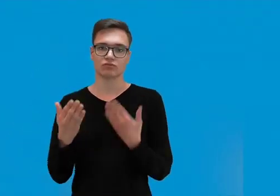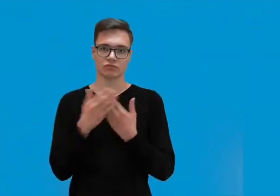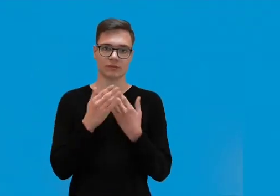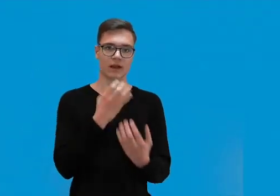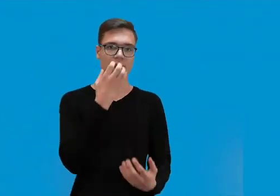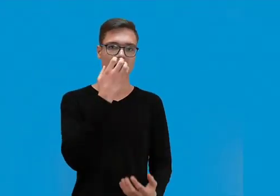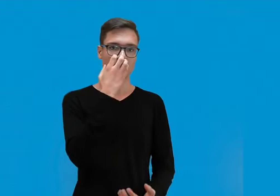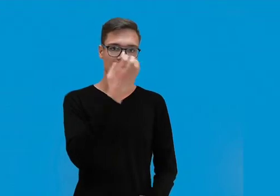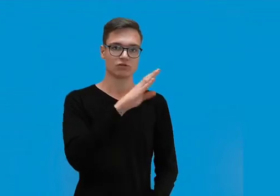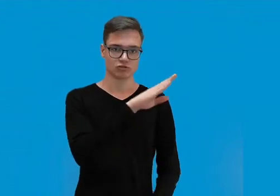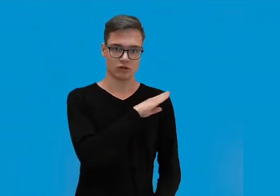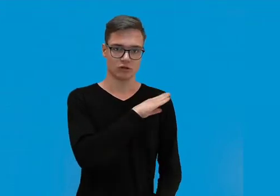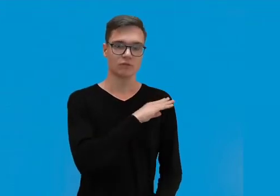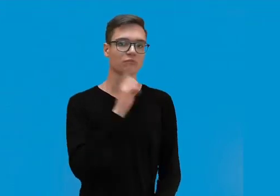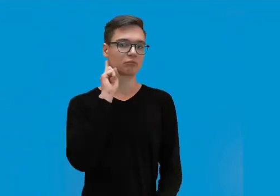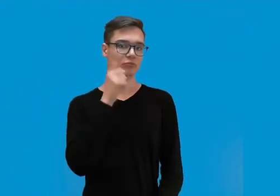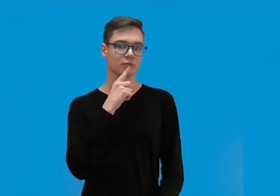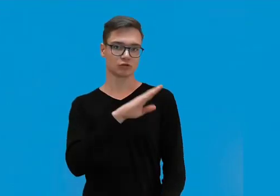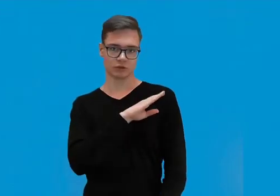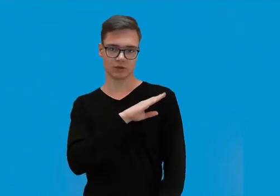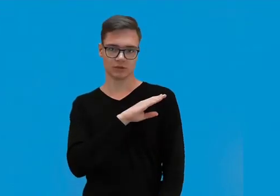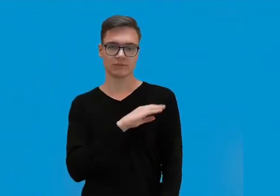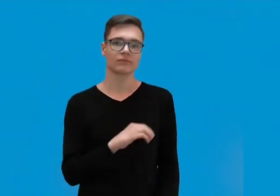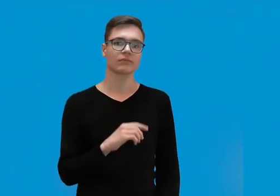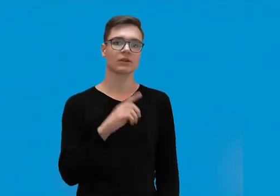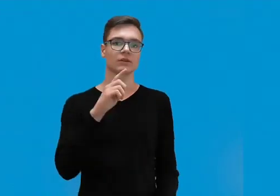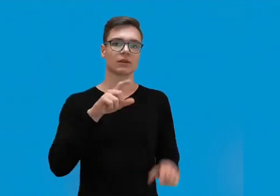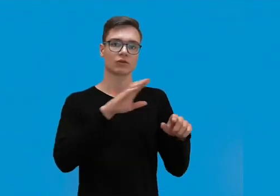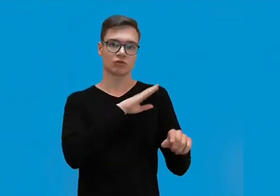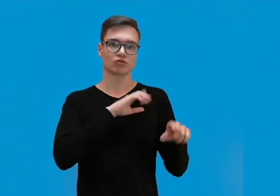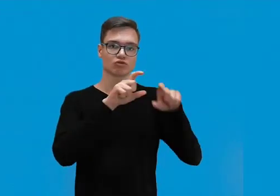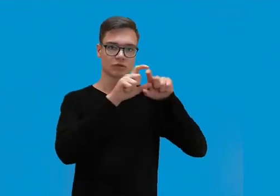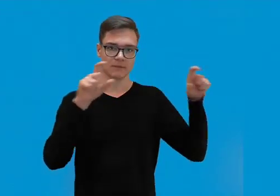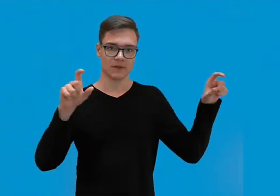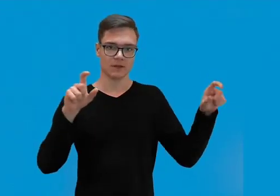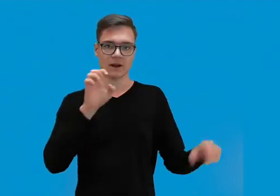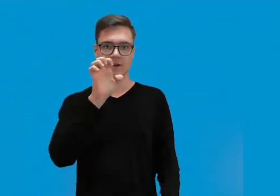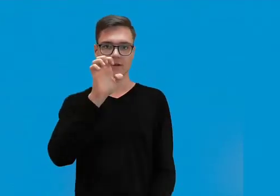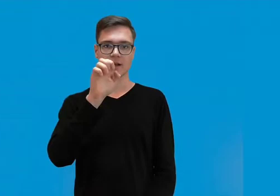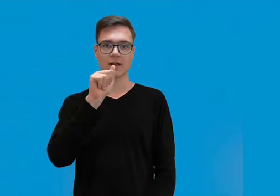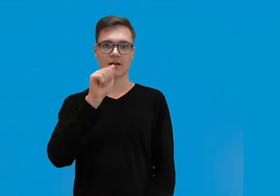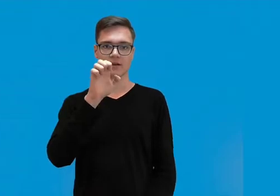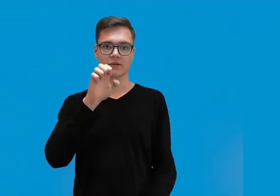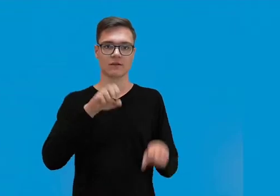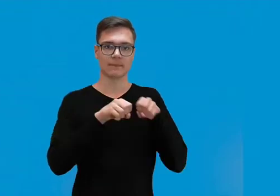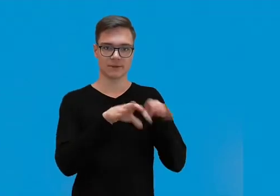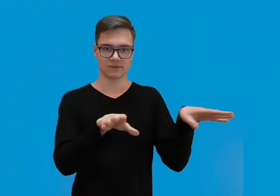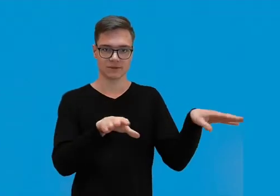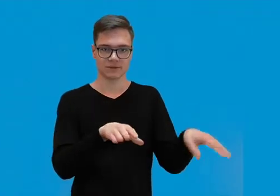And, for example, the student company "EAE Medien" of the Ernst Adolf Eschke School supports the KJP